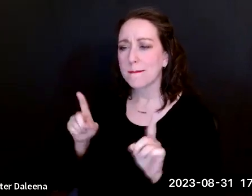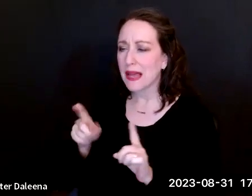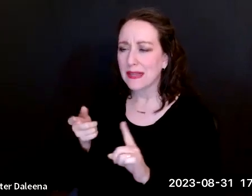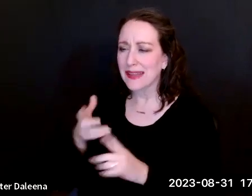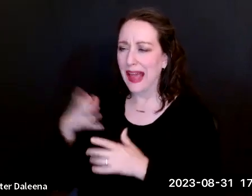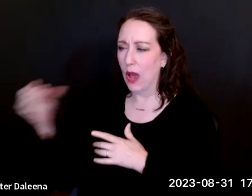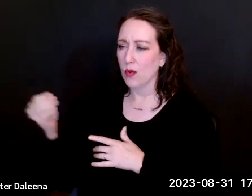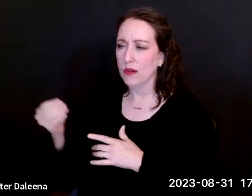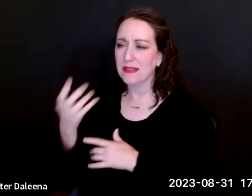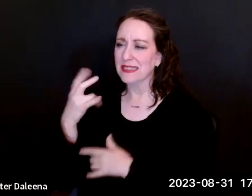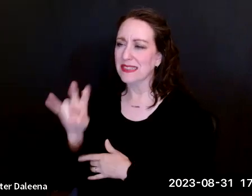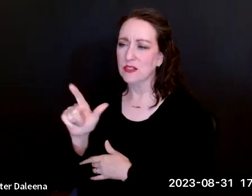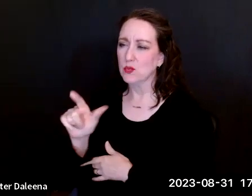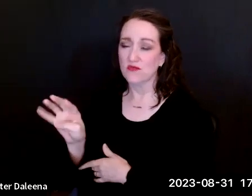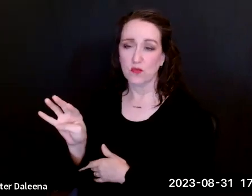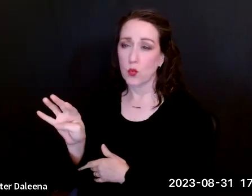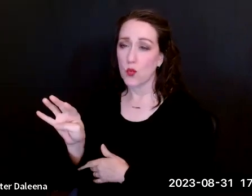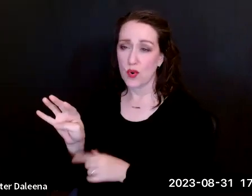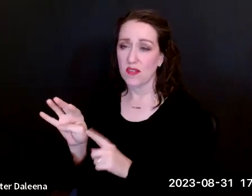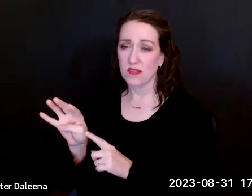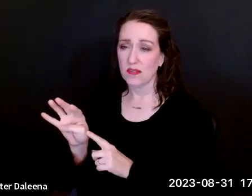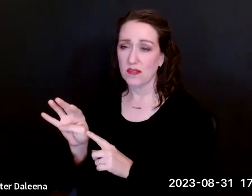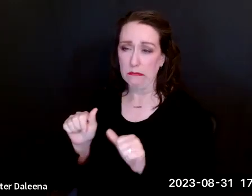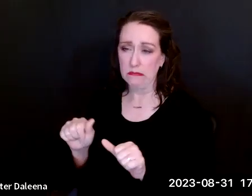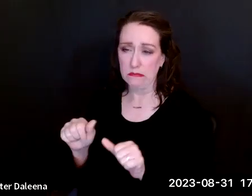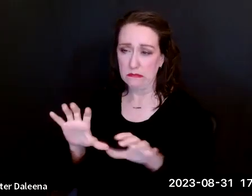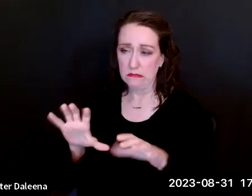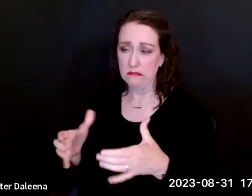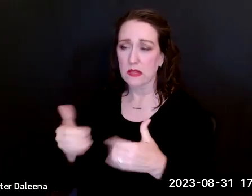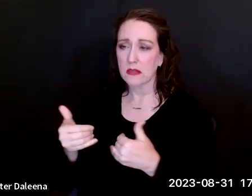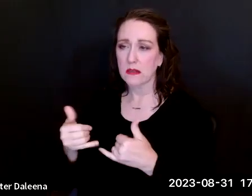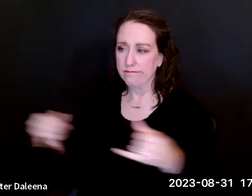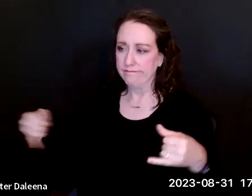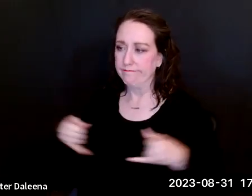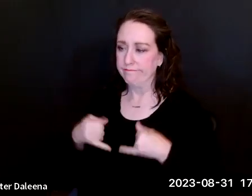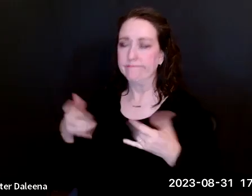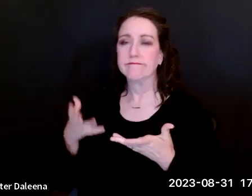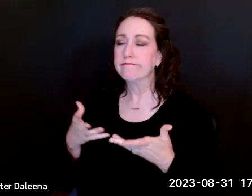of the 1724 potential jurisdiction potentially I'm not sure I'd have to look into it a little